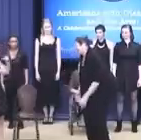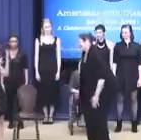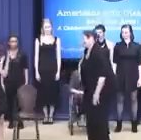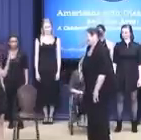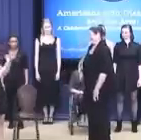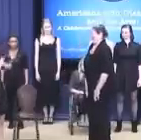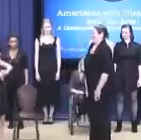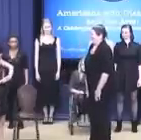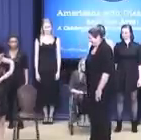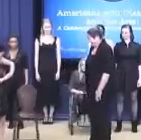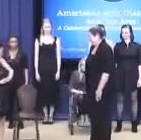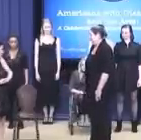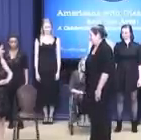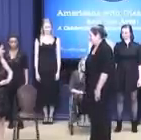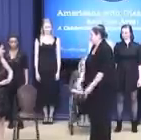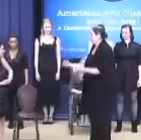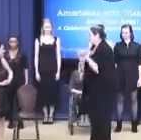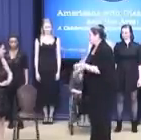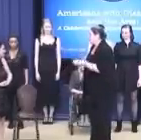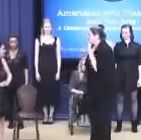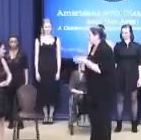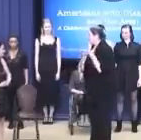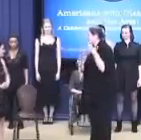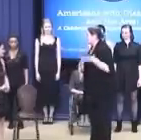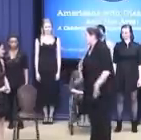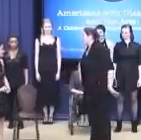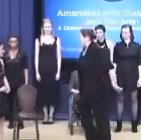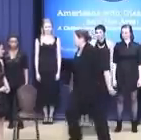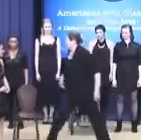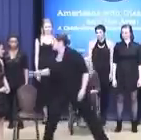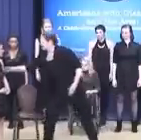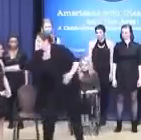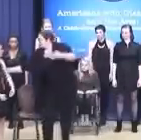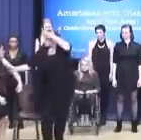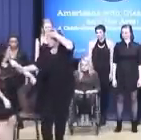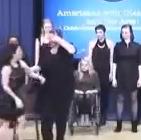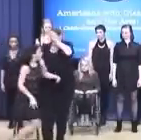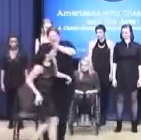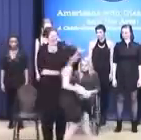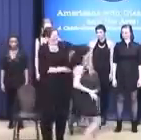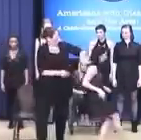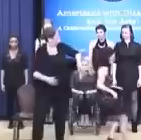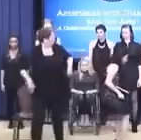[Wendla] I can’t wait to see her Mama. [Wendla’s Mom] Well put on a proper dress, and wear a hat.